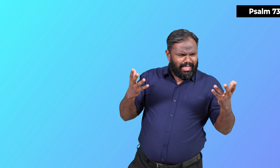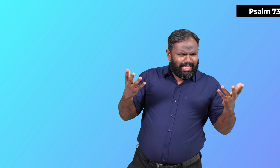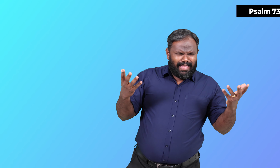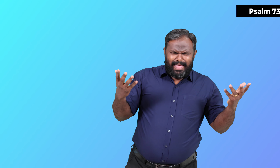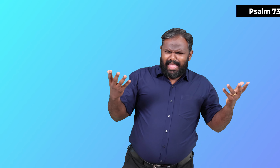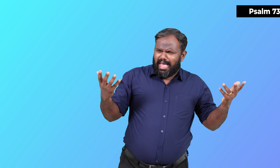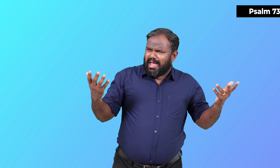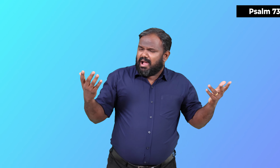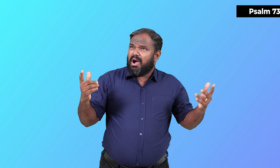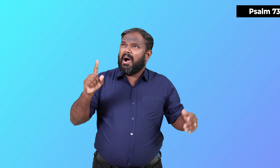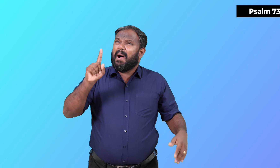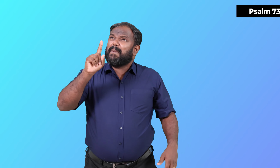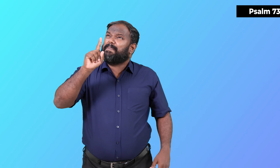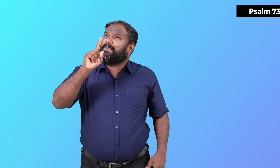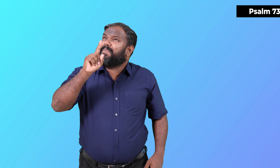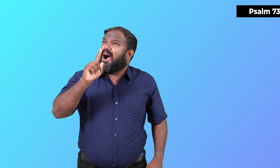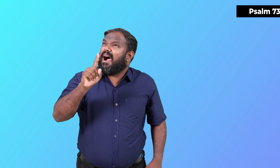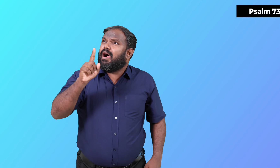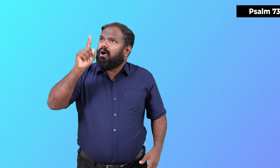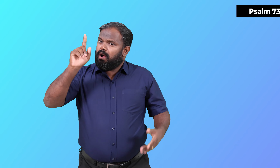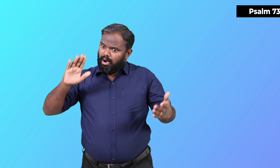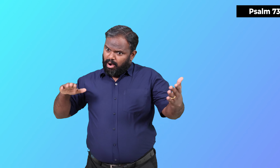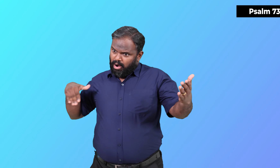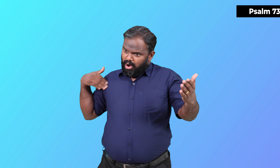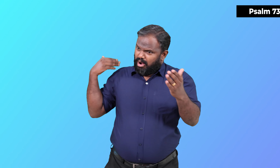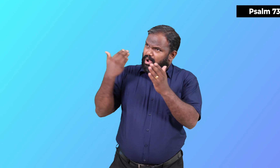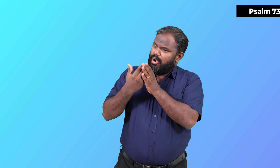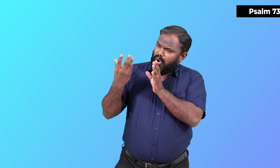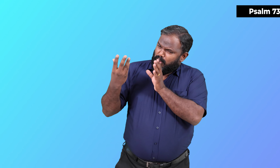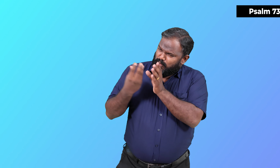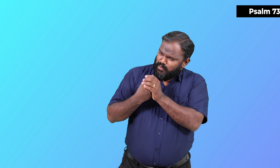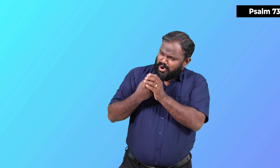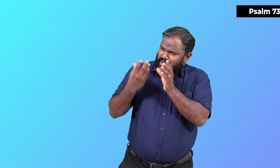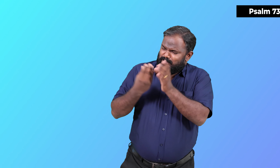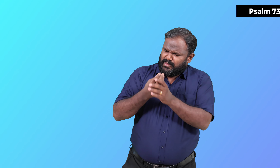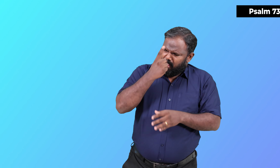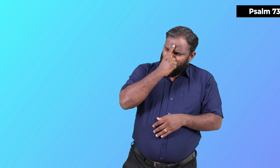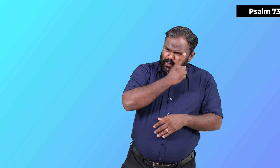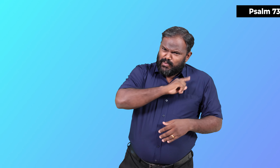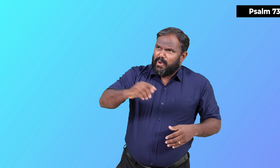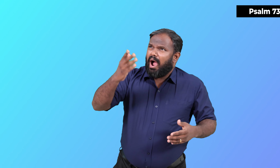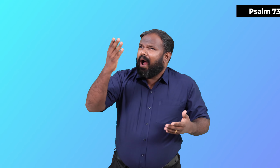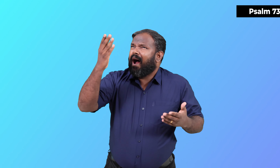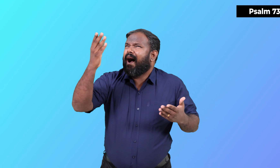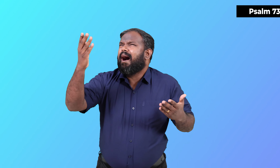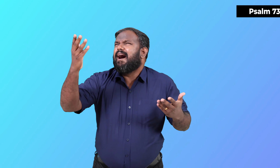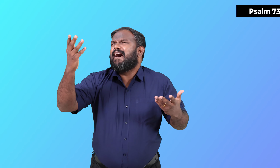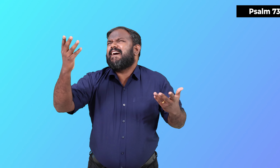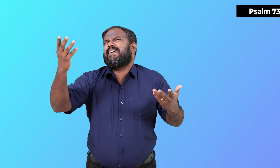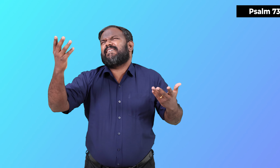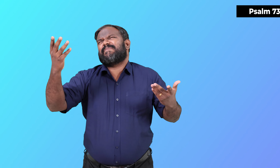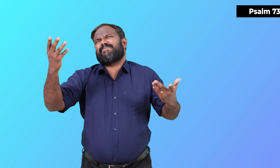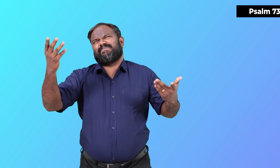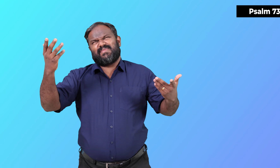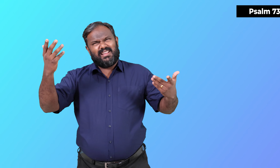I was so stupid and ignorant. I was like an animal in the way I treated you.